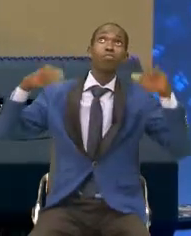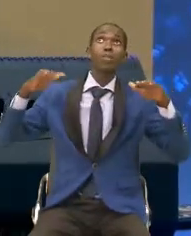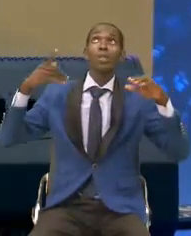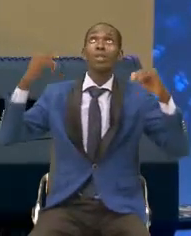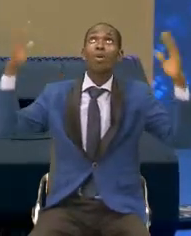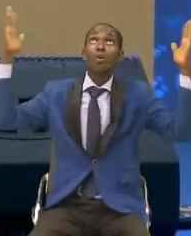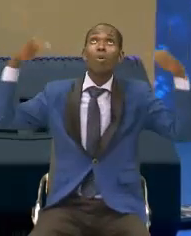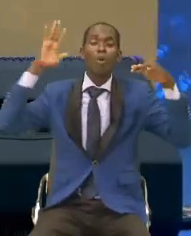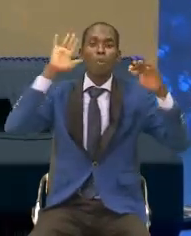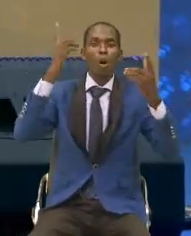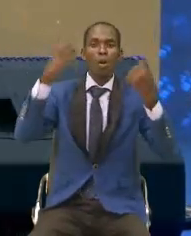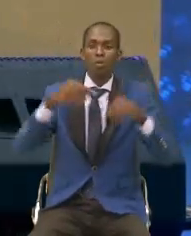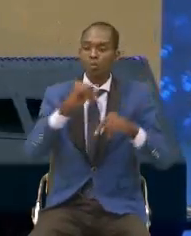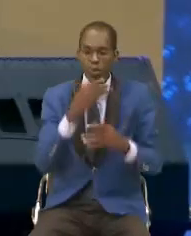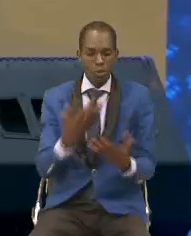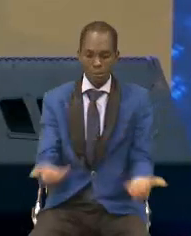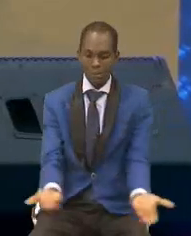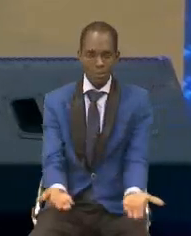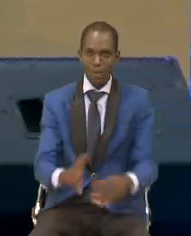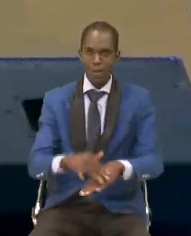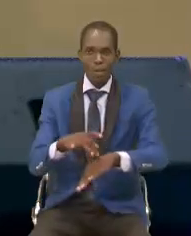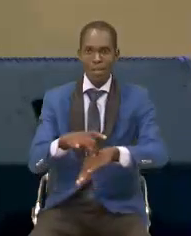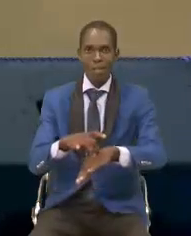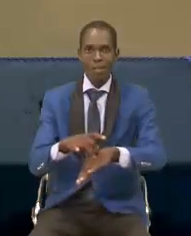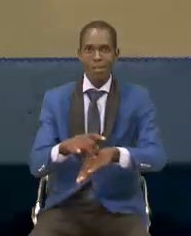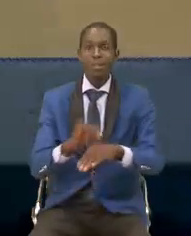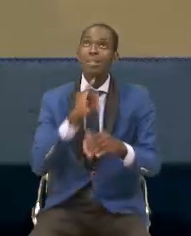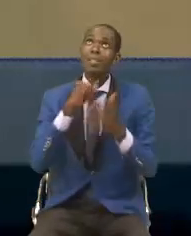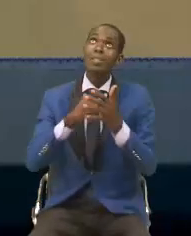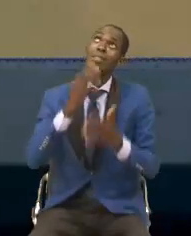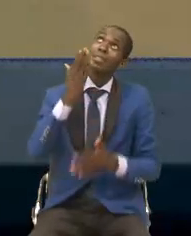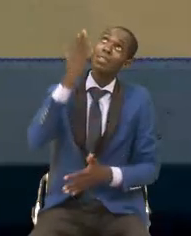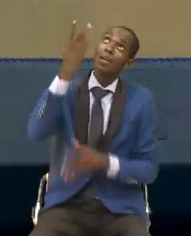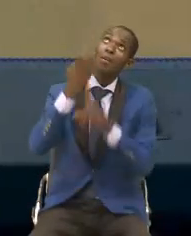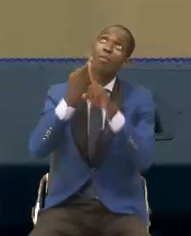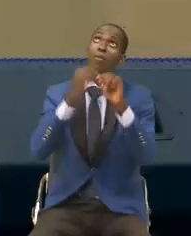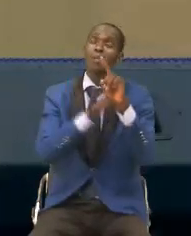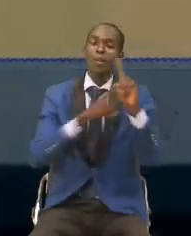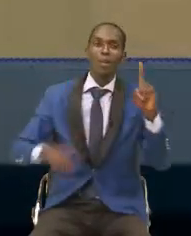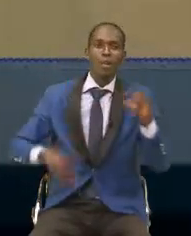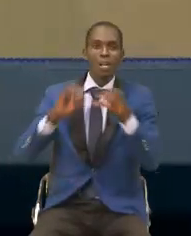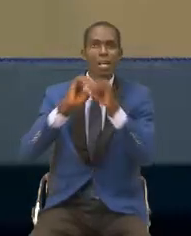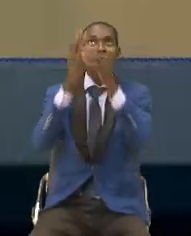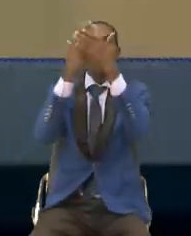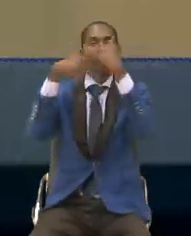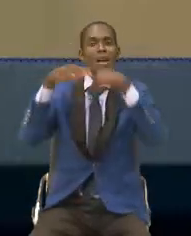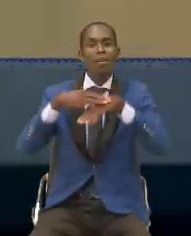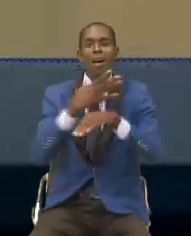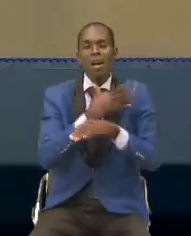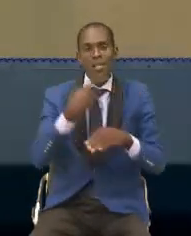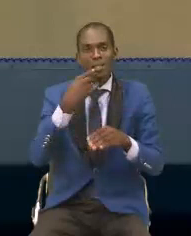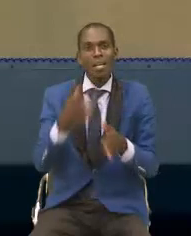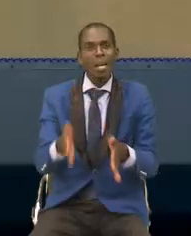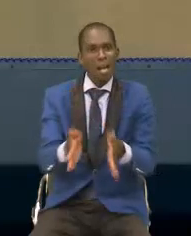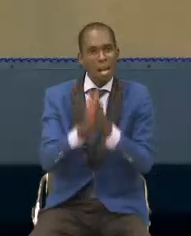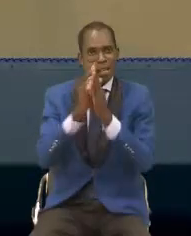up there that the rain the showers will come it's not here on earth it's there from the lord